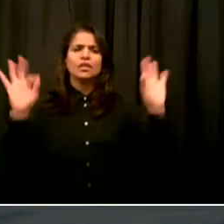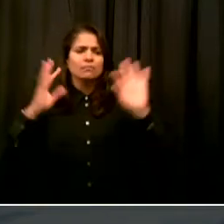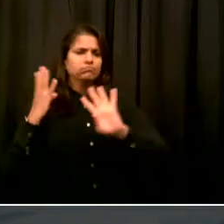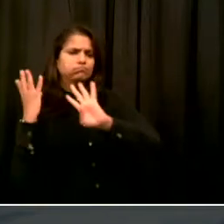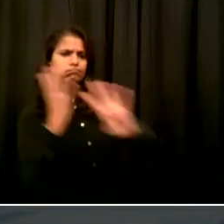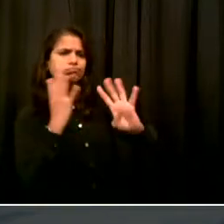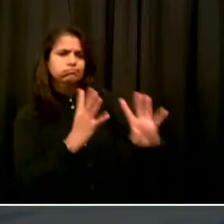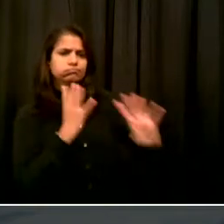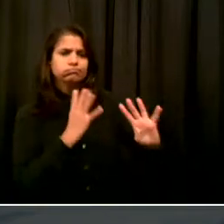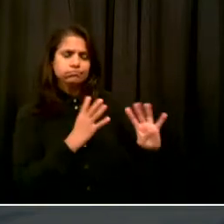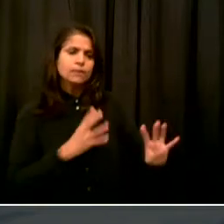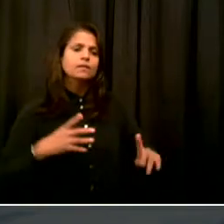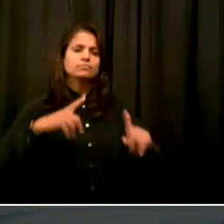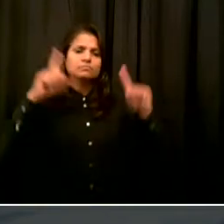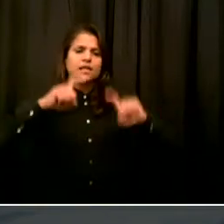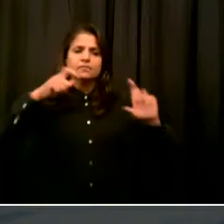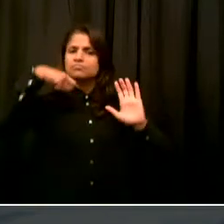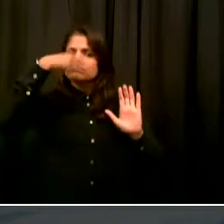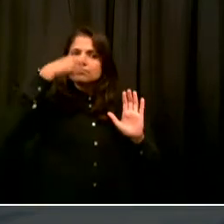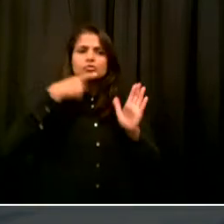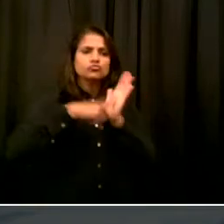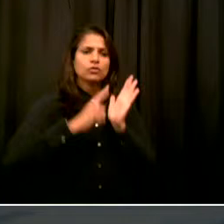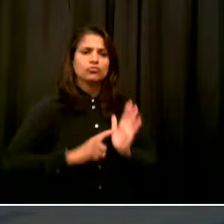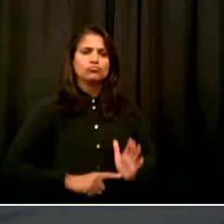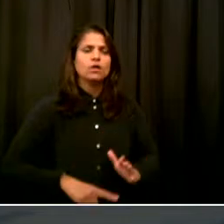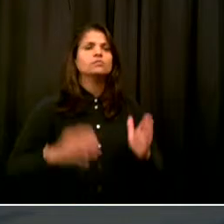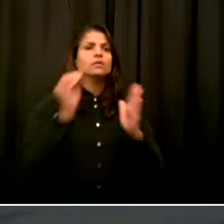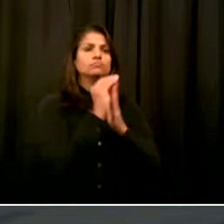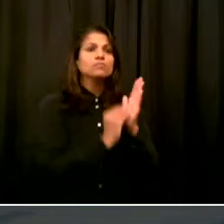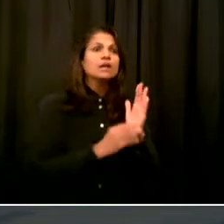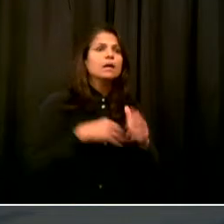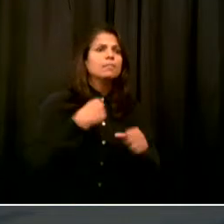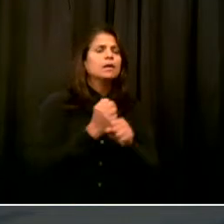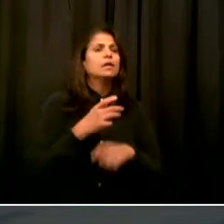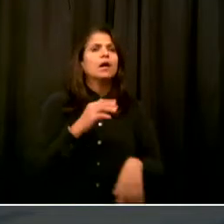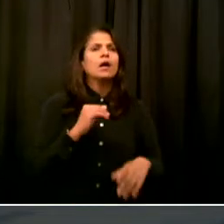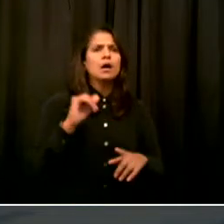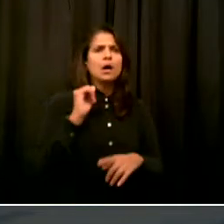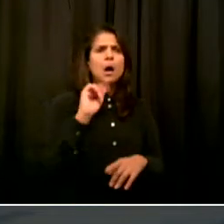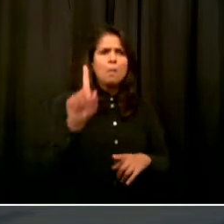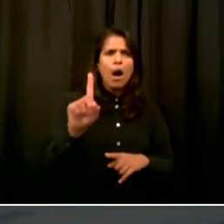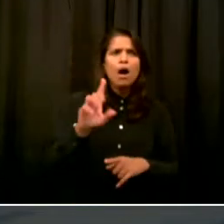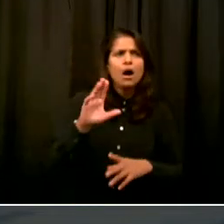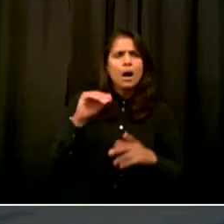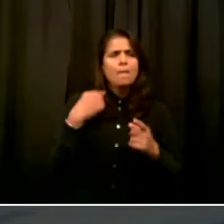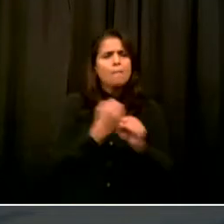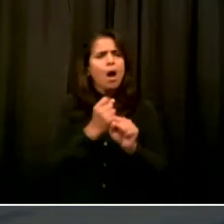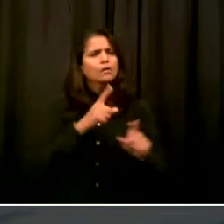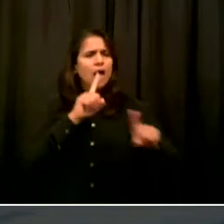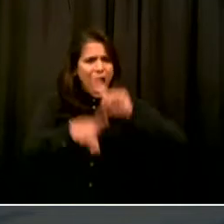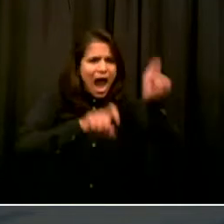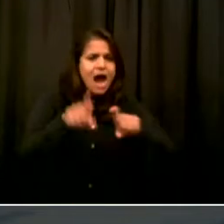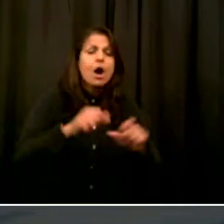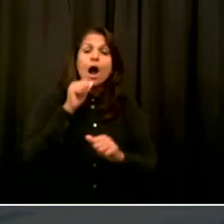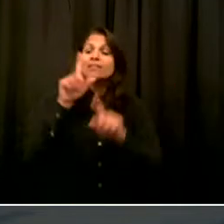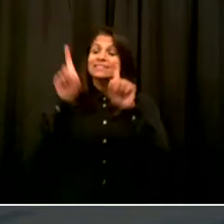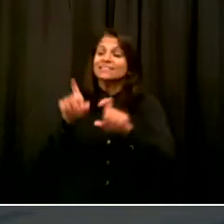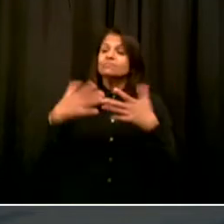YOU WILL JOIN WITH ONE OF OUR IN PERSON CONTACT TRACERS WHO